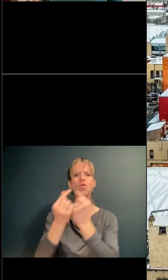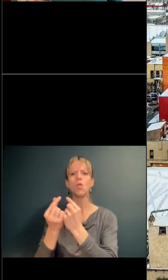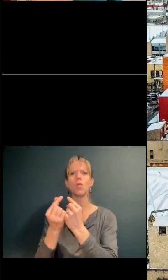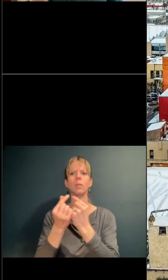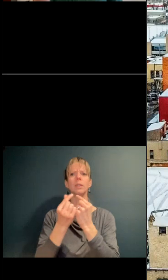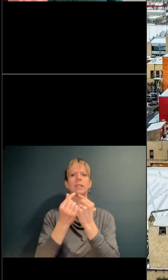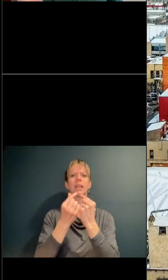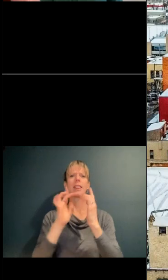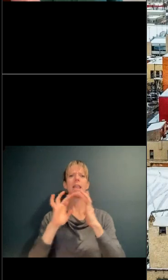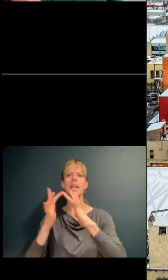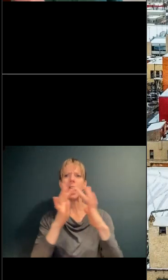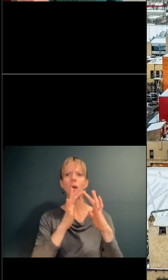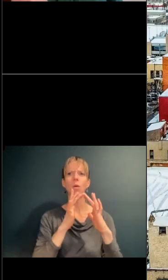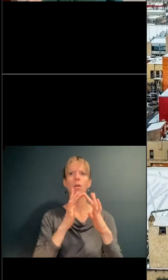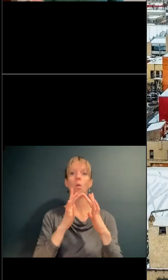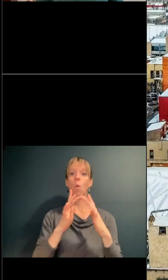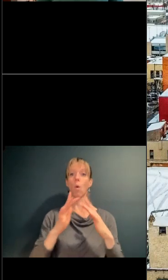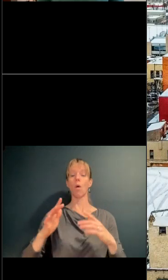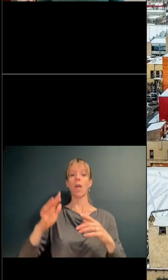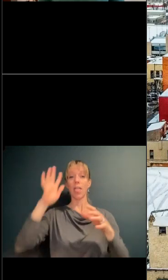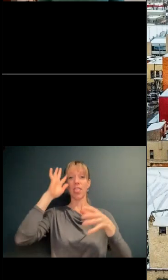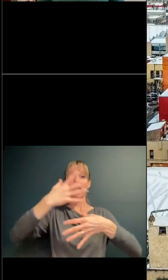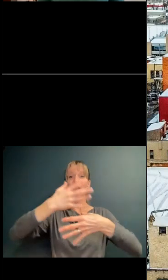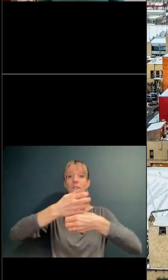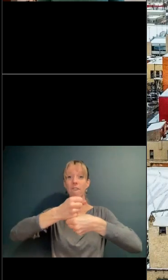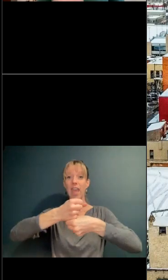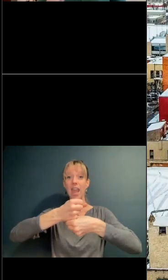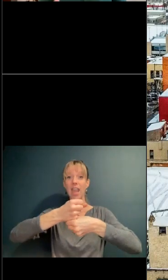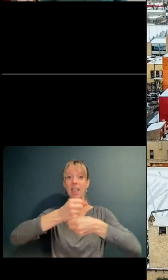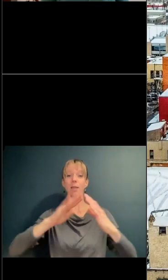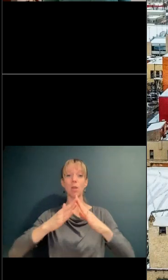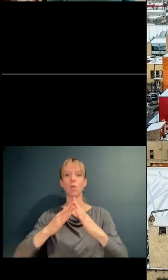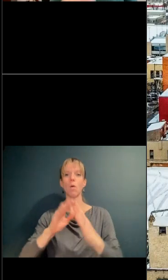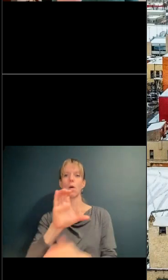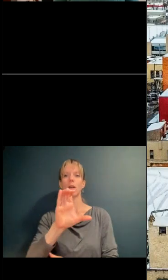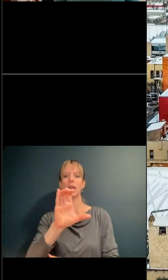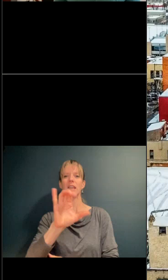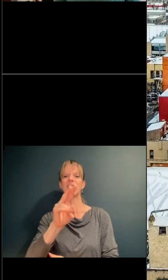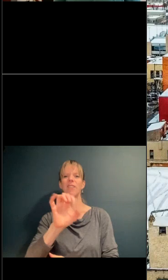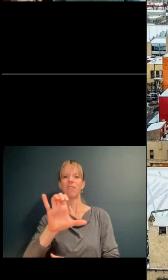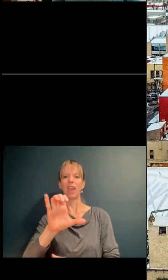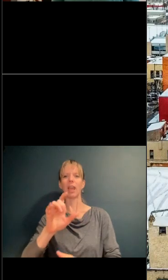The faith communities, civic groups? Sporting events and hobby clubs?